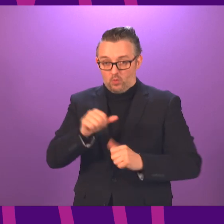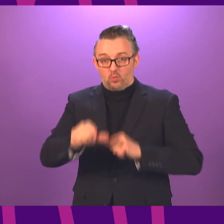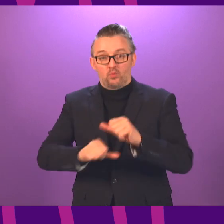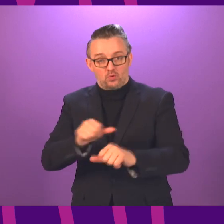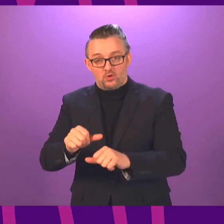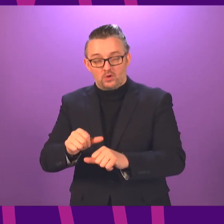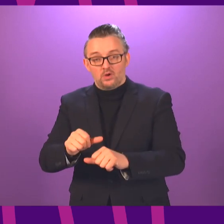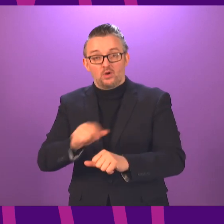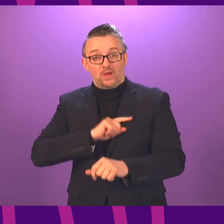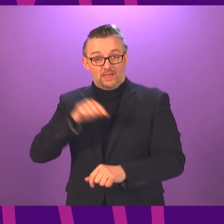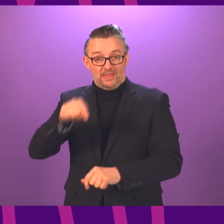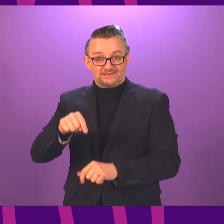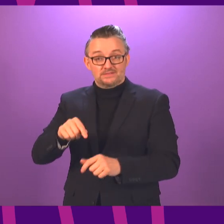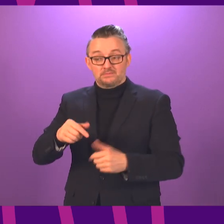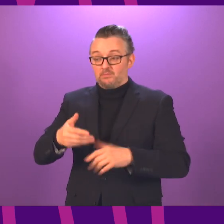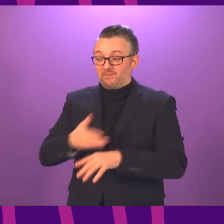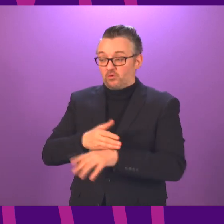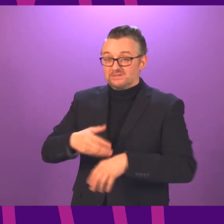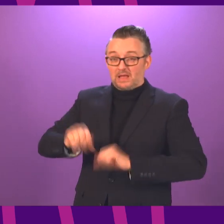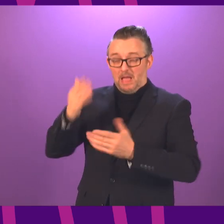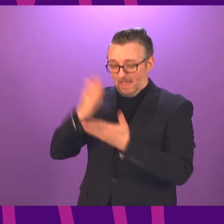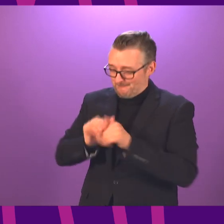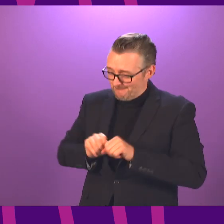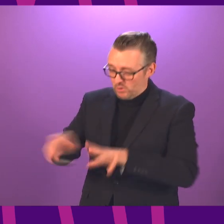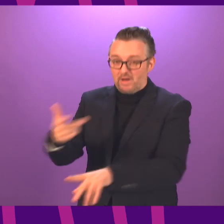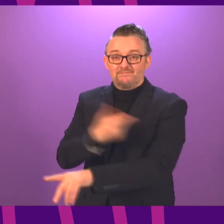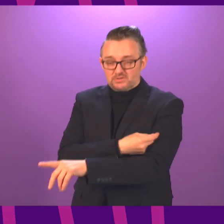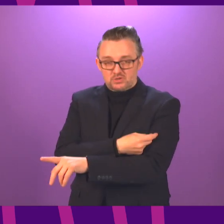full impact of vaccination kicks in, we will need to use a range of other measures, too.